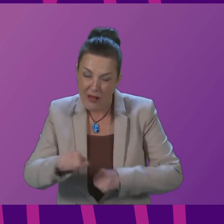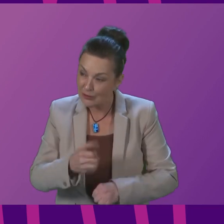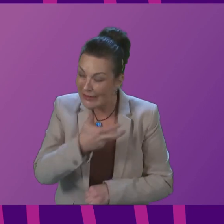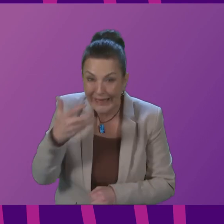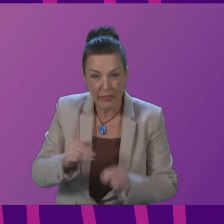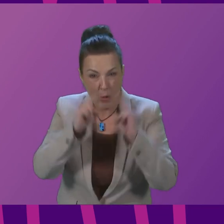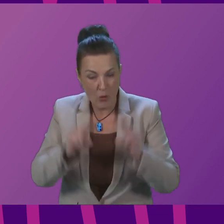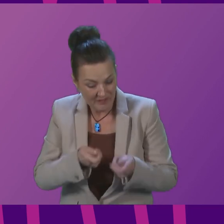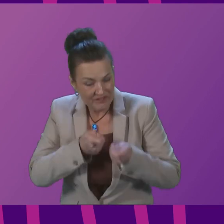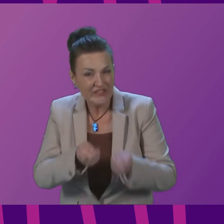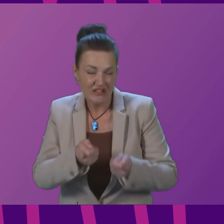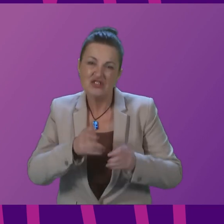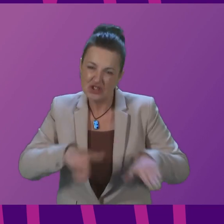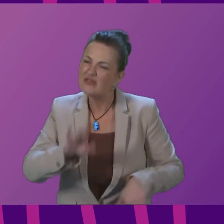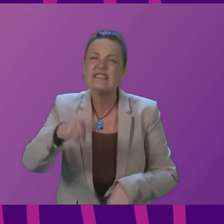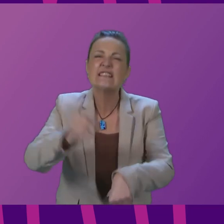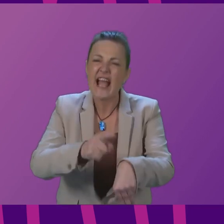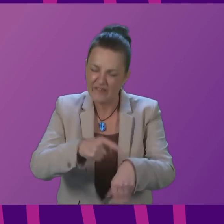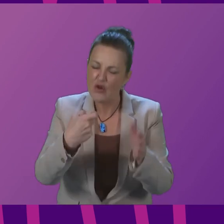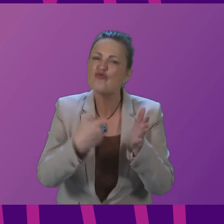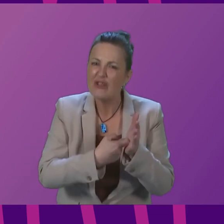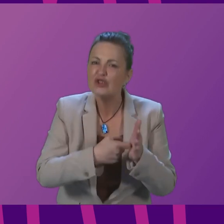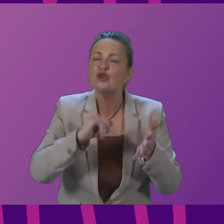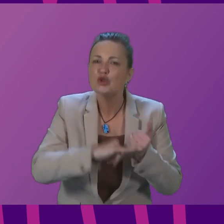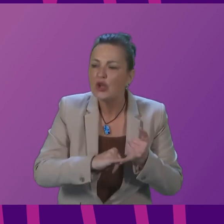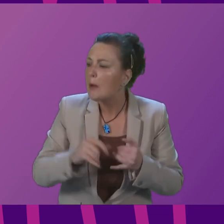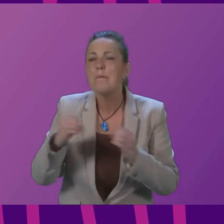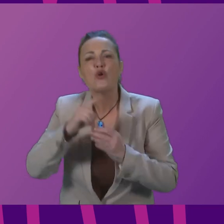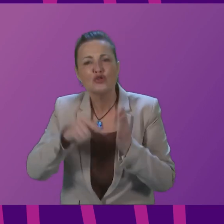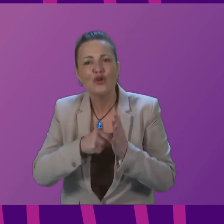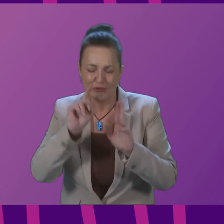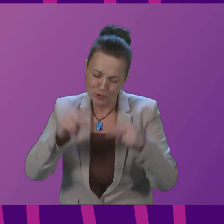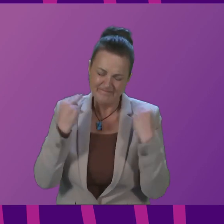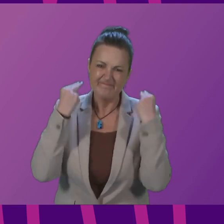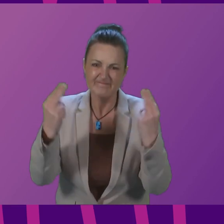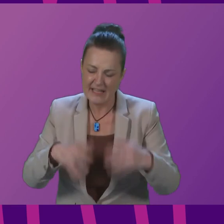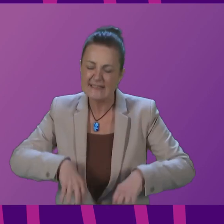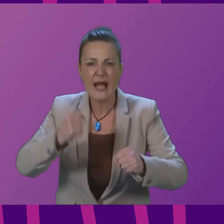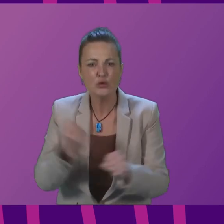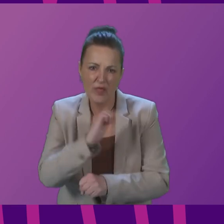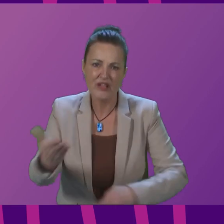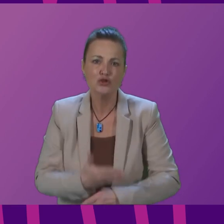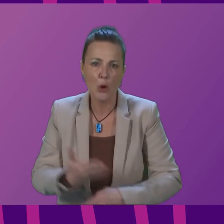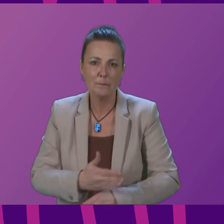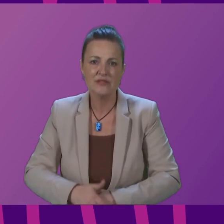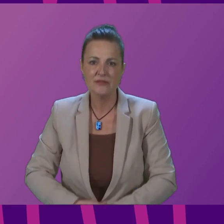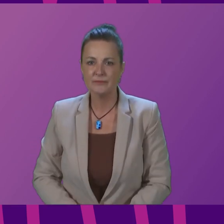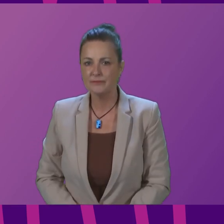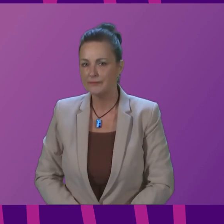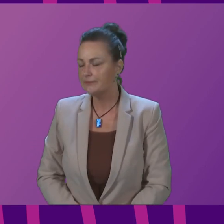It is time for Rishi Sunak, Boris Johnson and the UK Government to step up and to act.